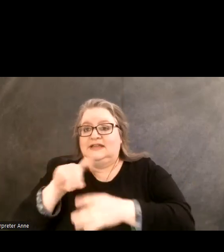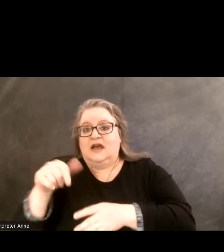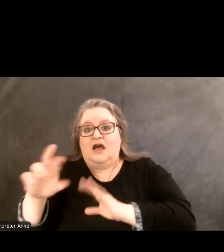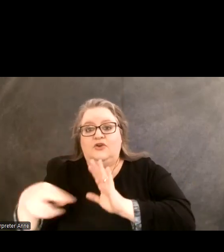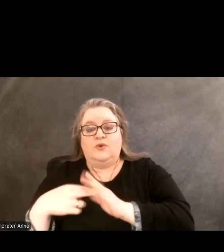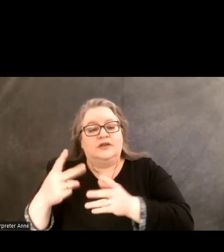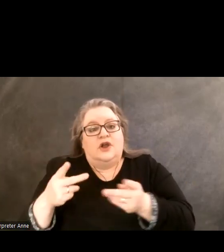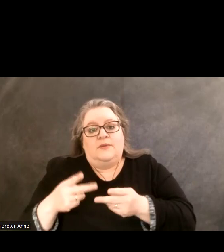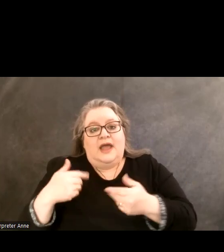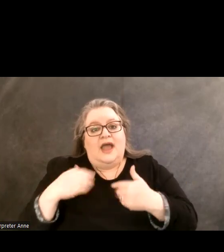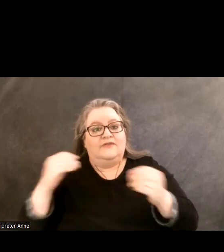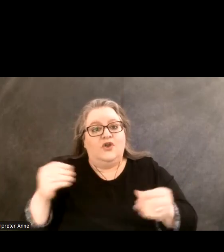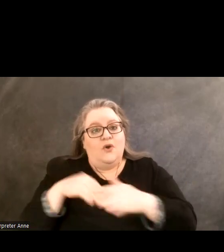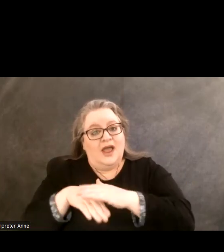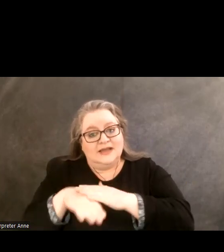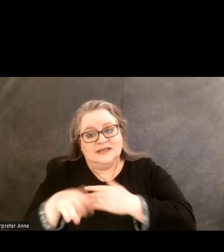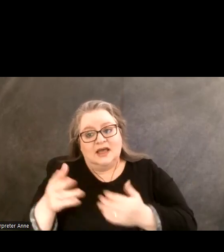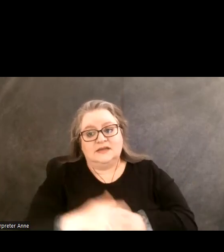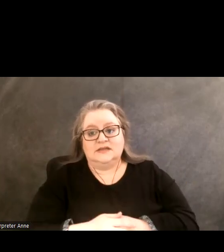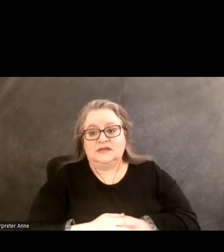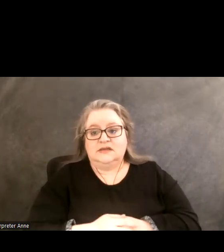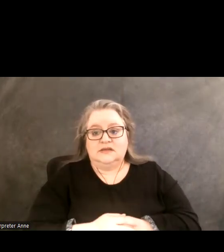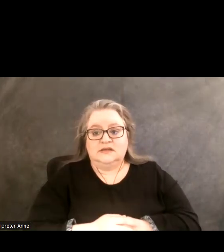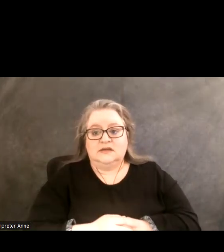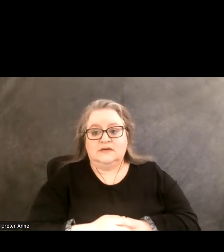I don't have access to. There's also the really reductive point